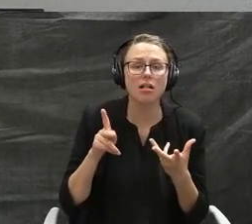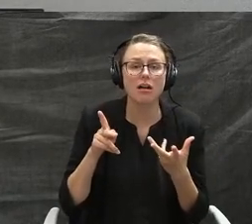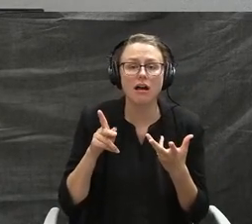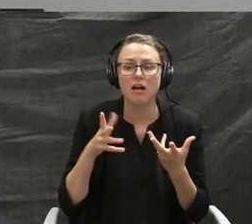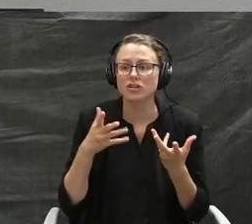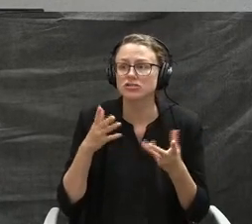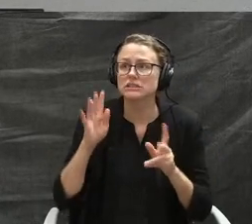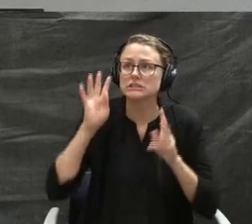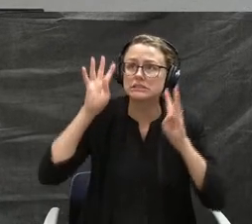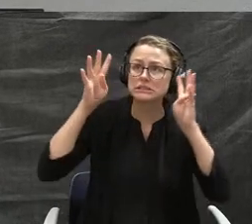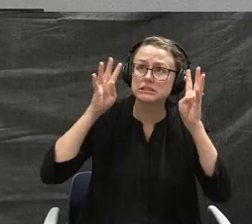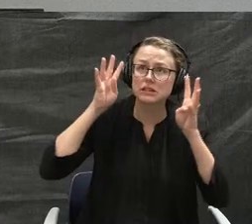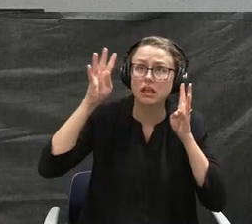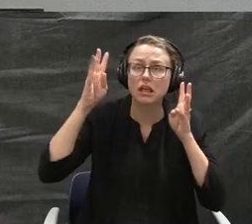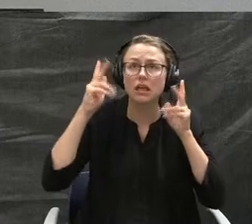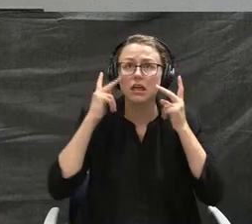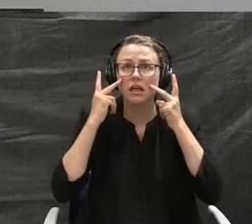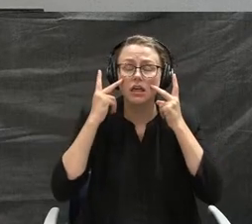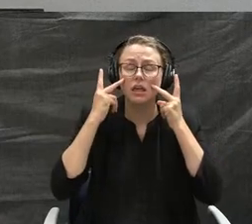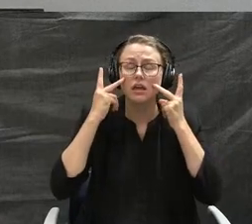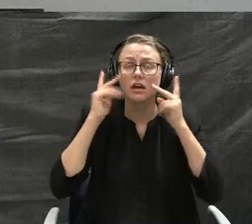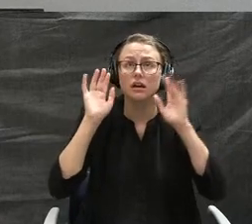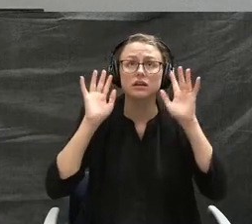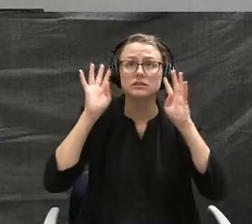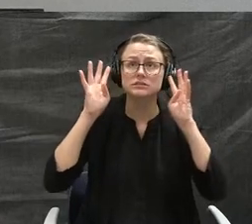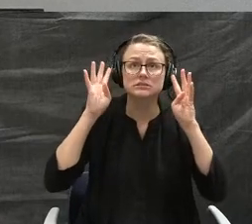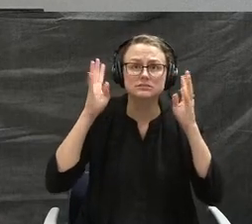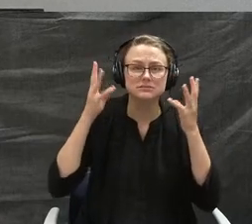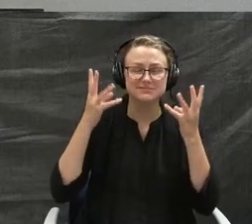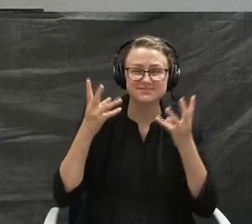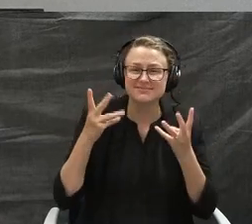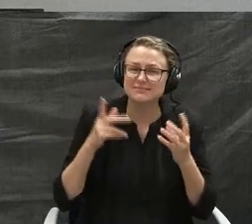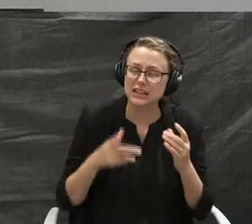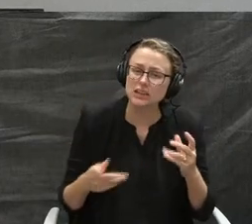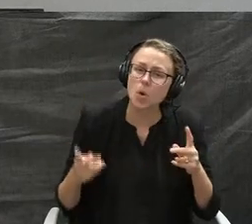Details on those things they may not match up at all with what's